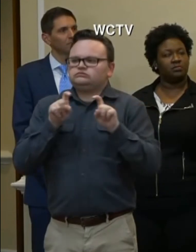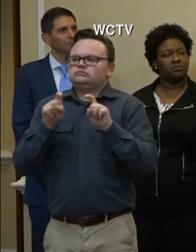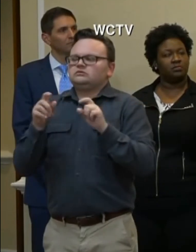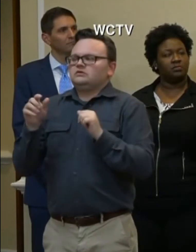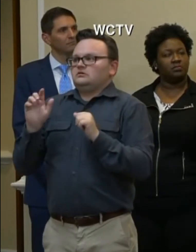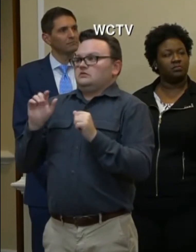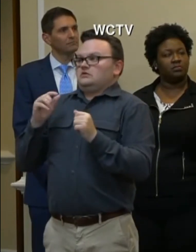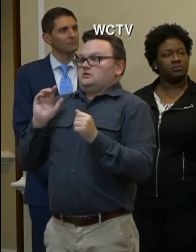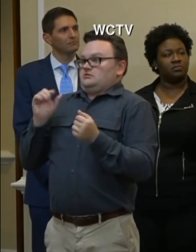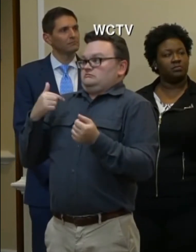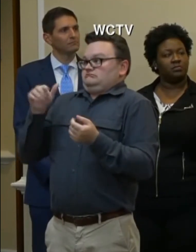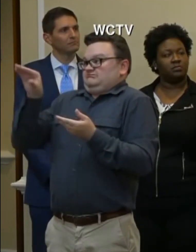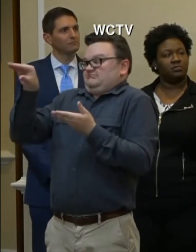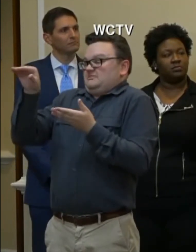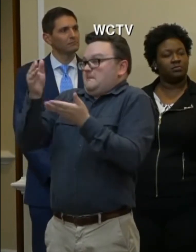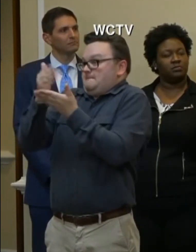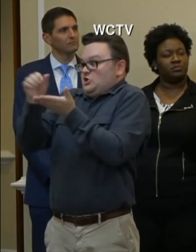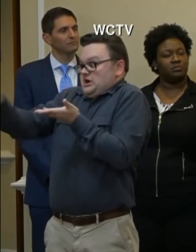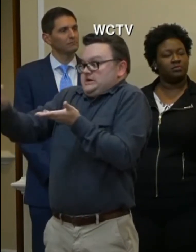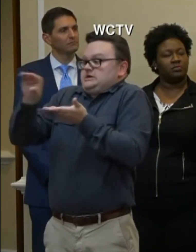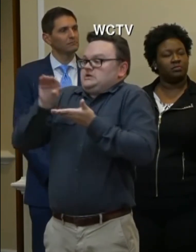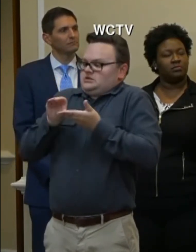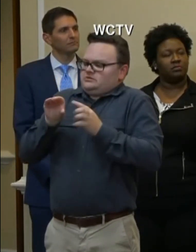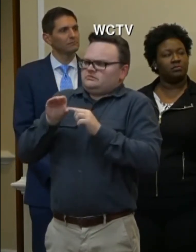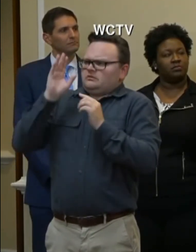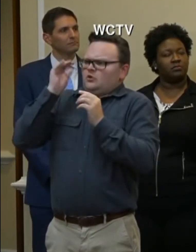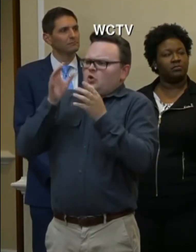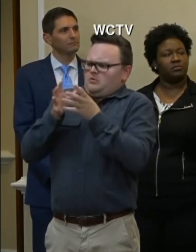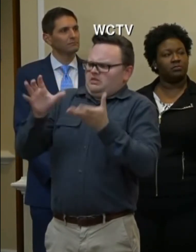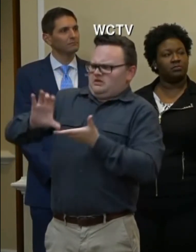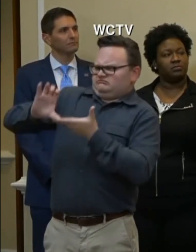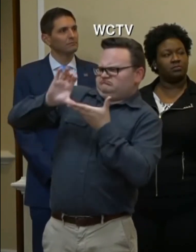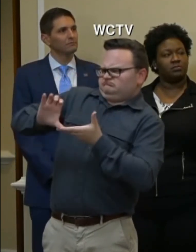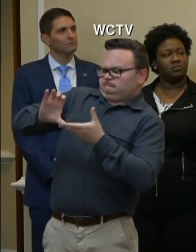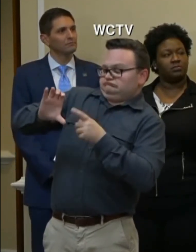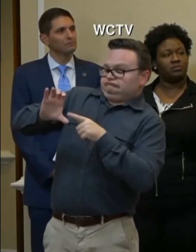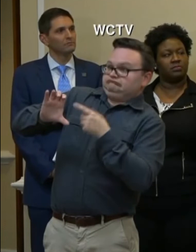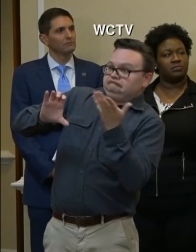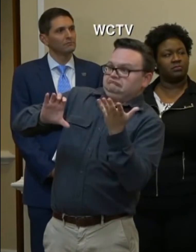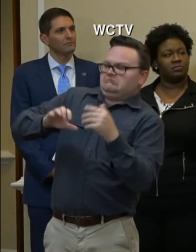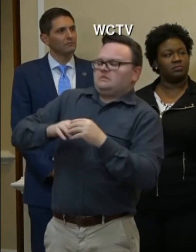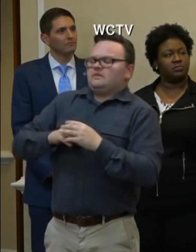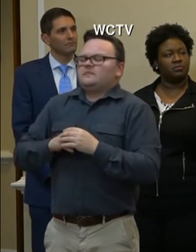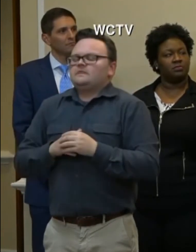be I think hopefully significant and then we've had capacity to meet everyone